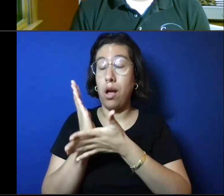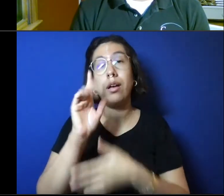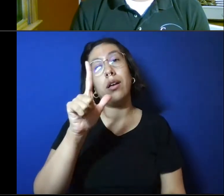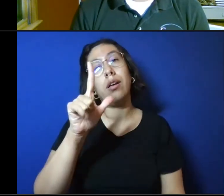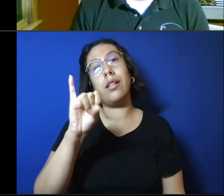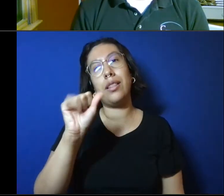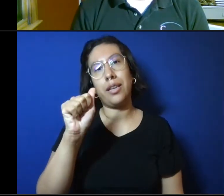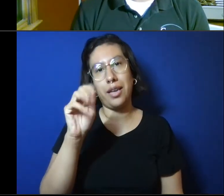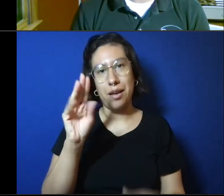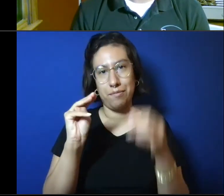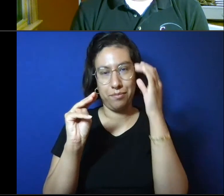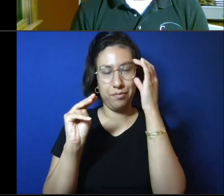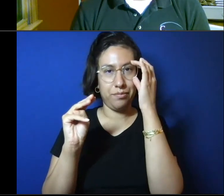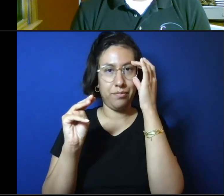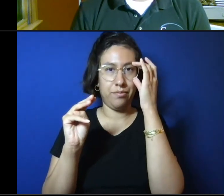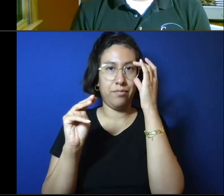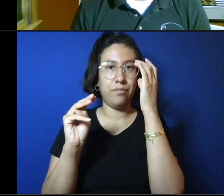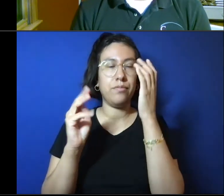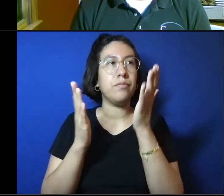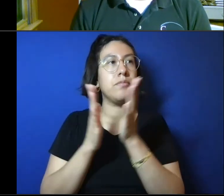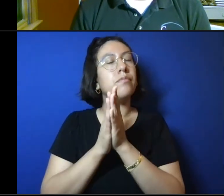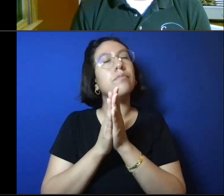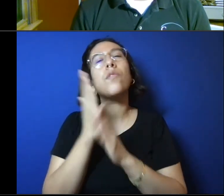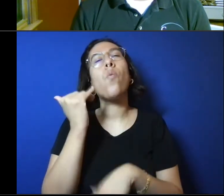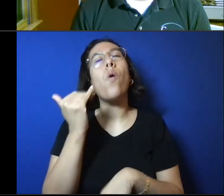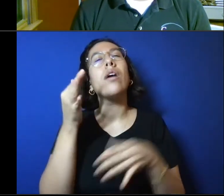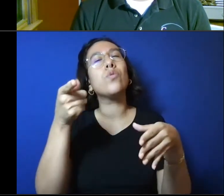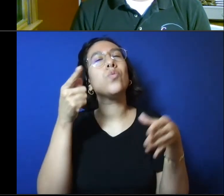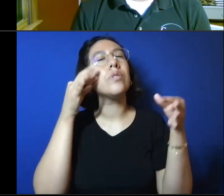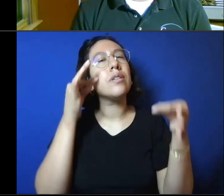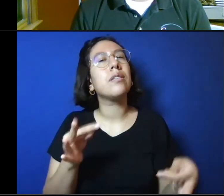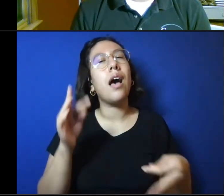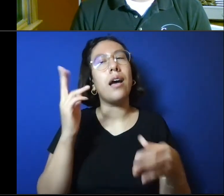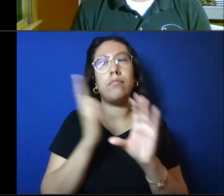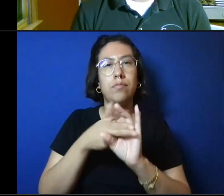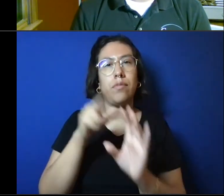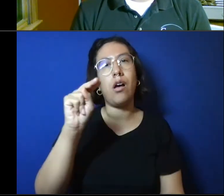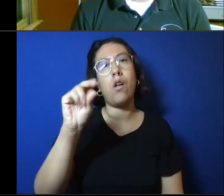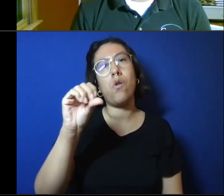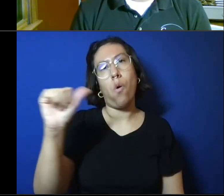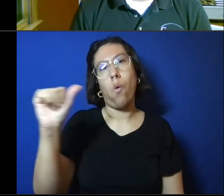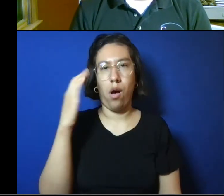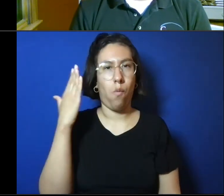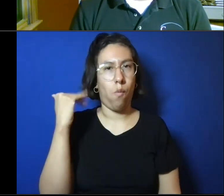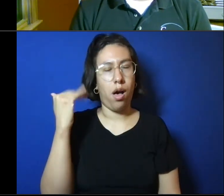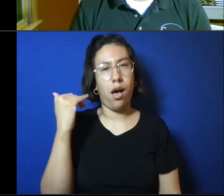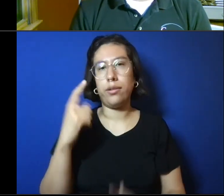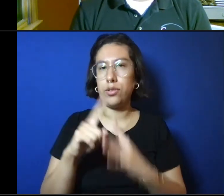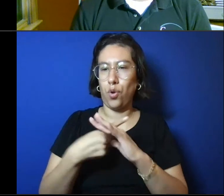Liam asks, "Why did you join NOAA? Why did you start doing this research?"